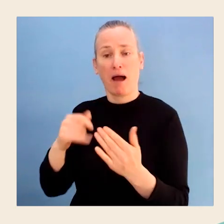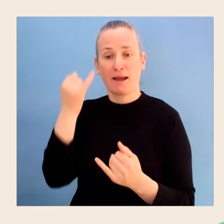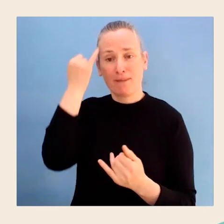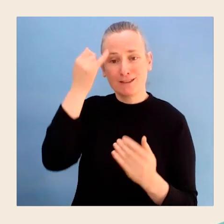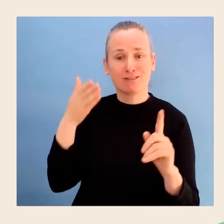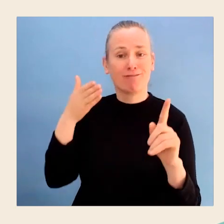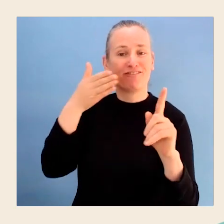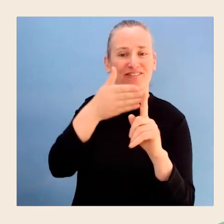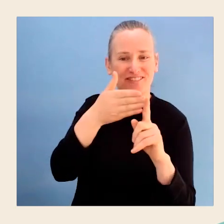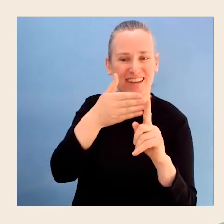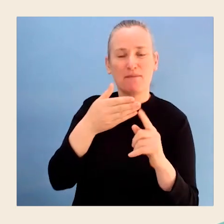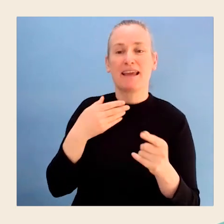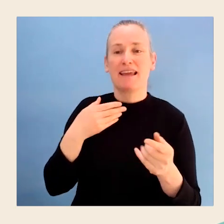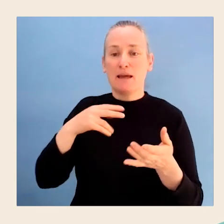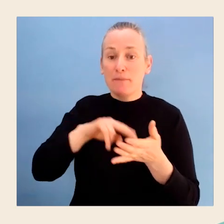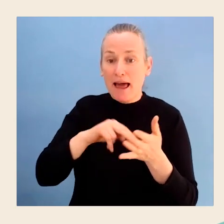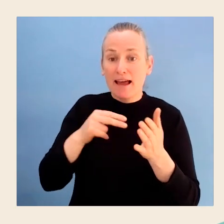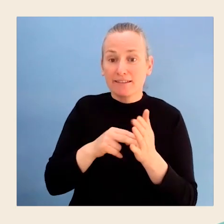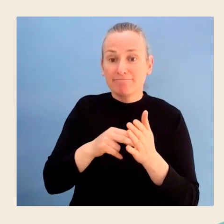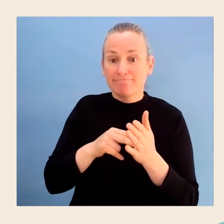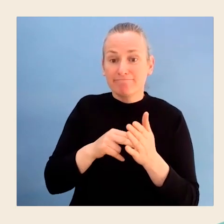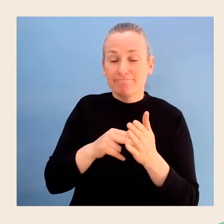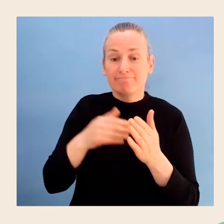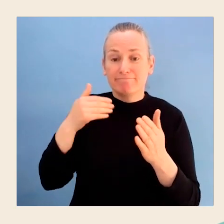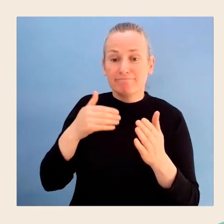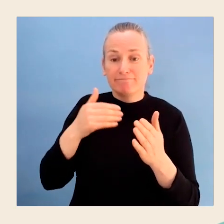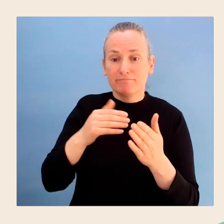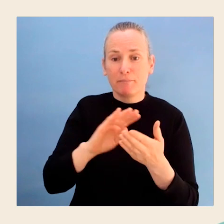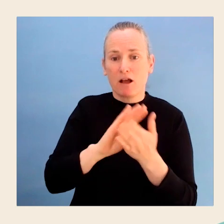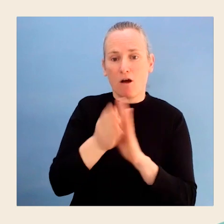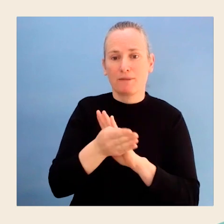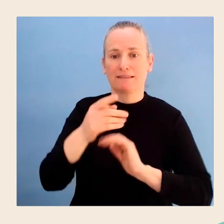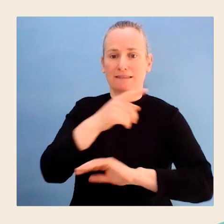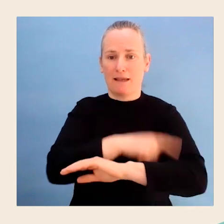And I was on that pathway when I became disabled.